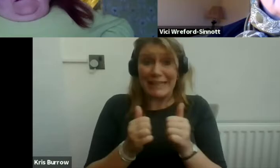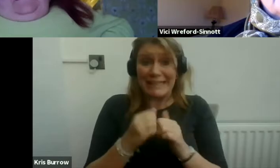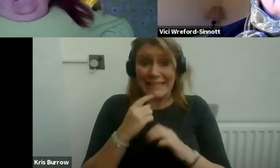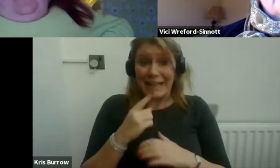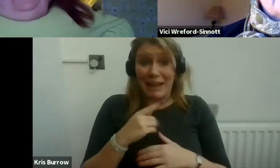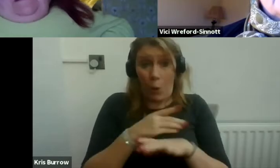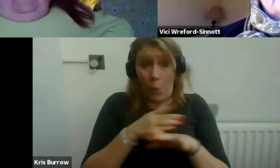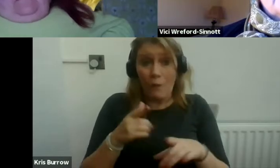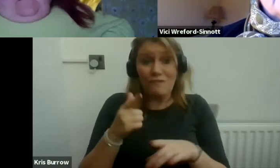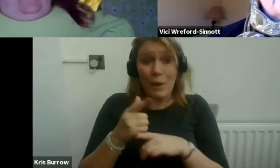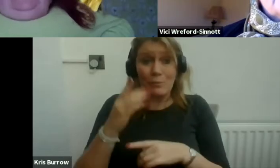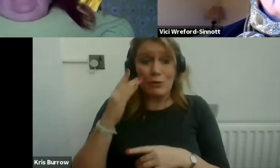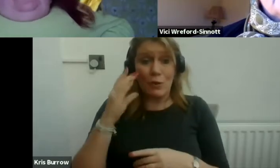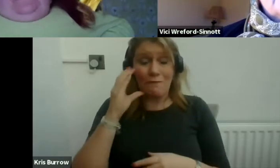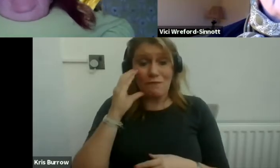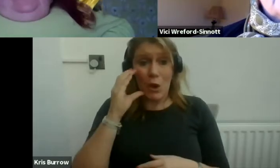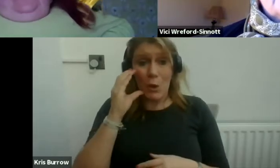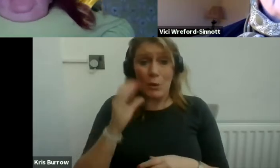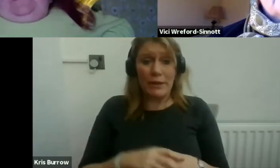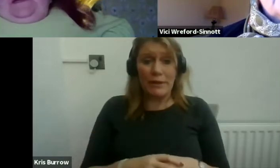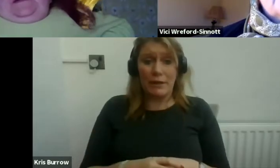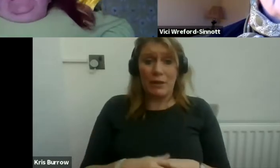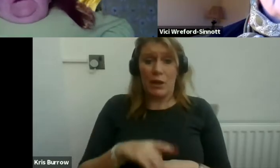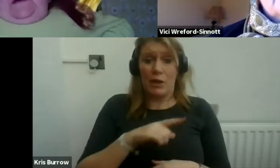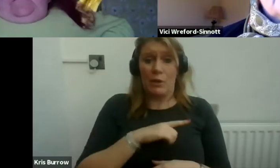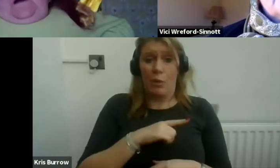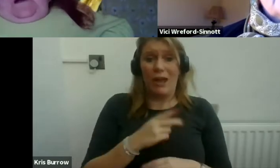Shows how well developed, what -- because even two or three years ago,